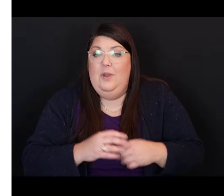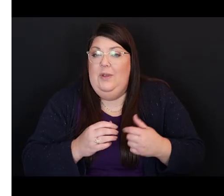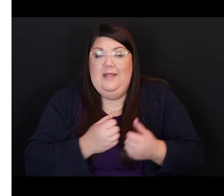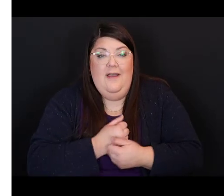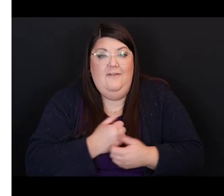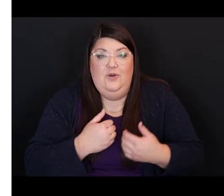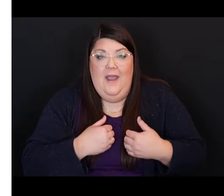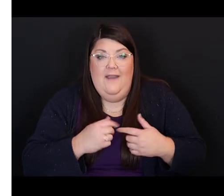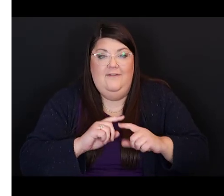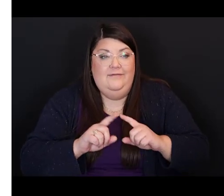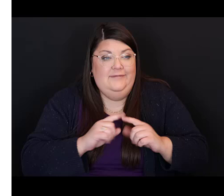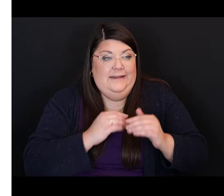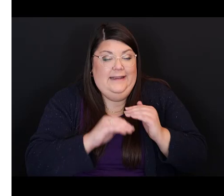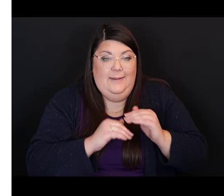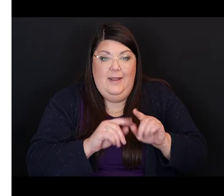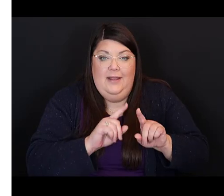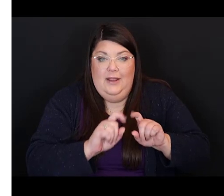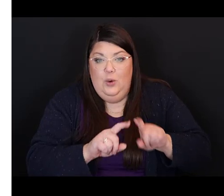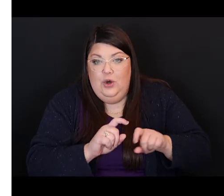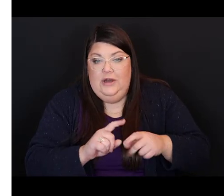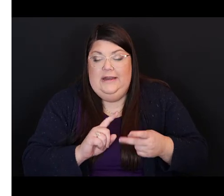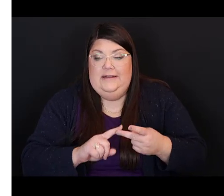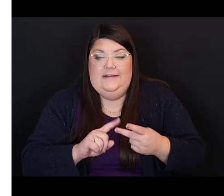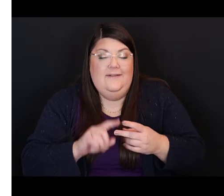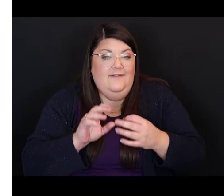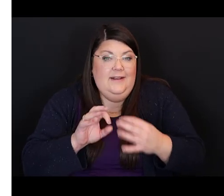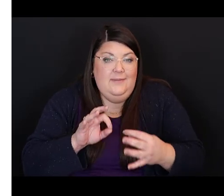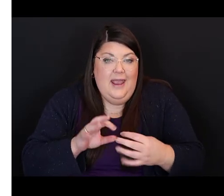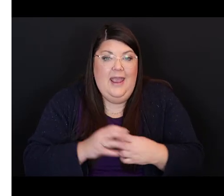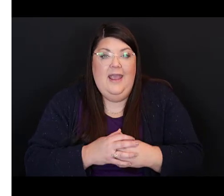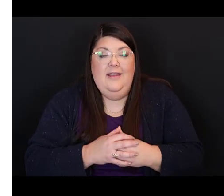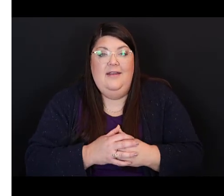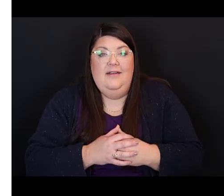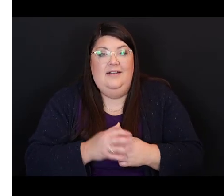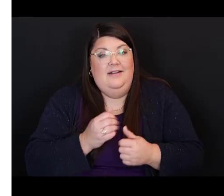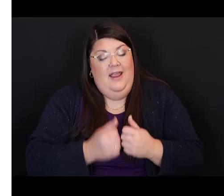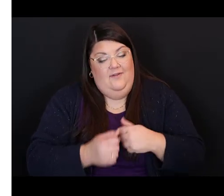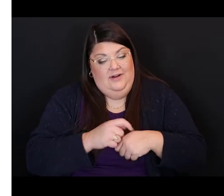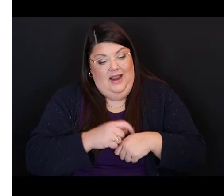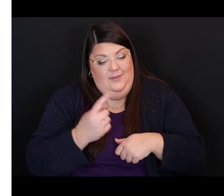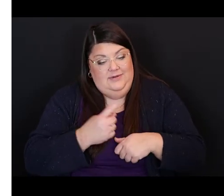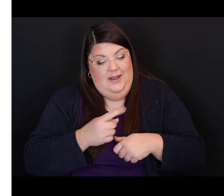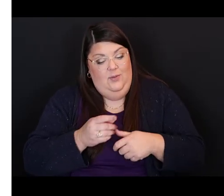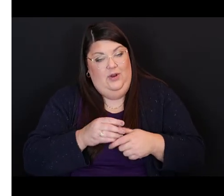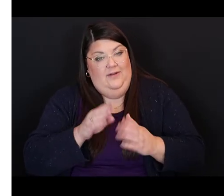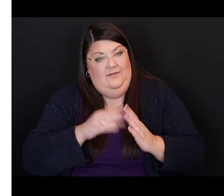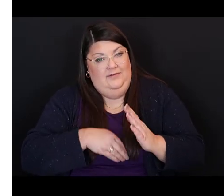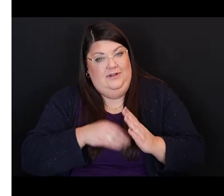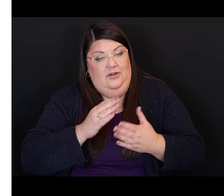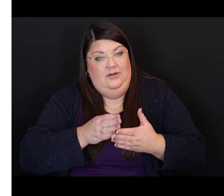inquiries, love to get feedback. You know we, every time someone completes an evaluation of our